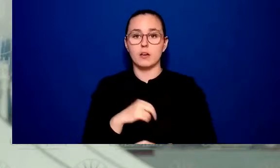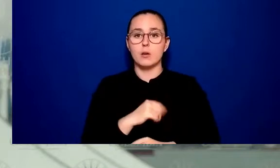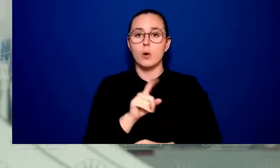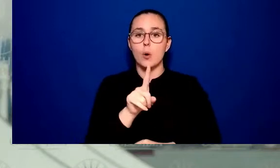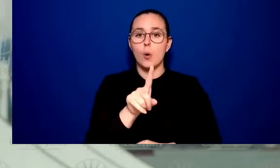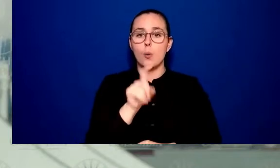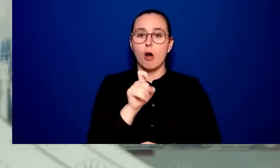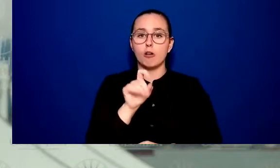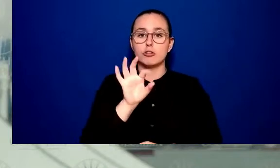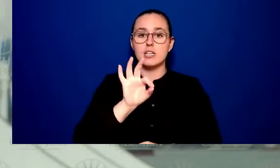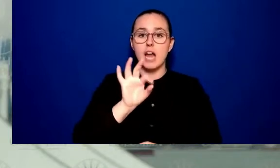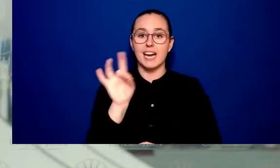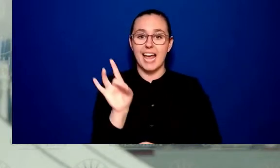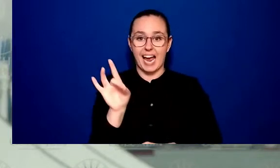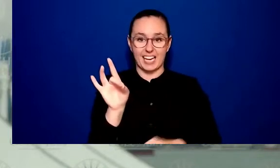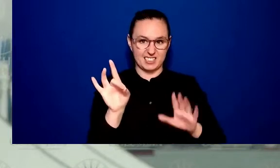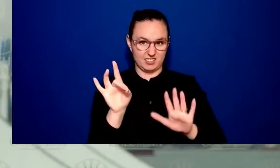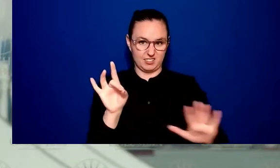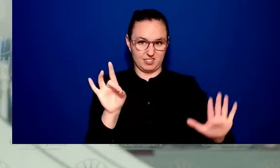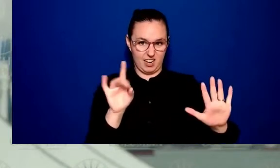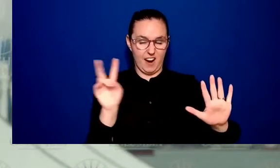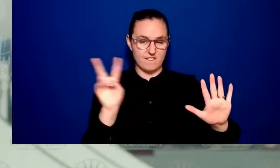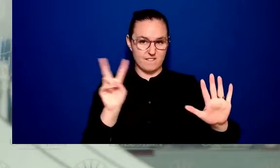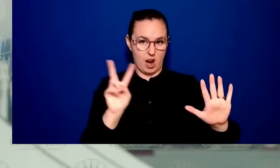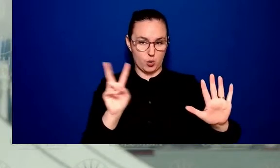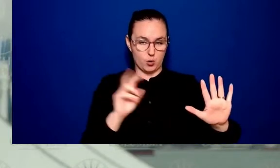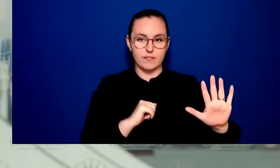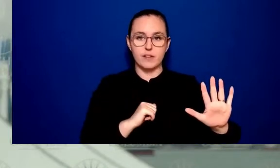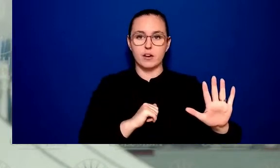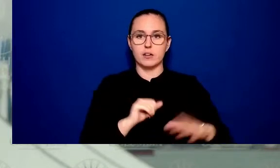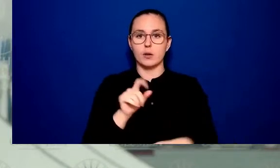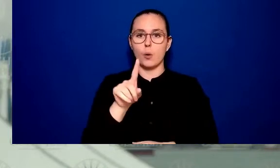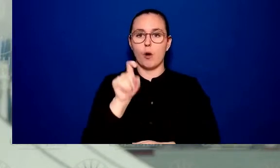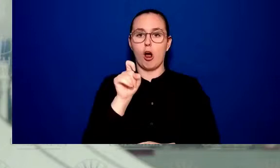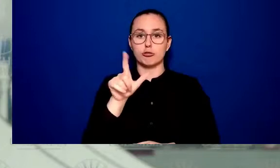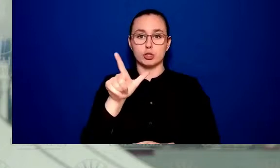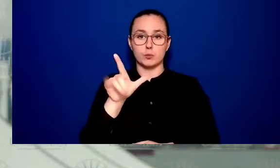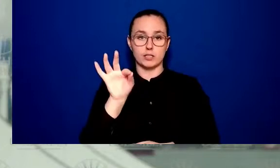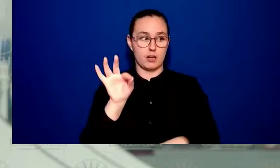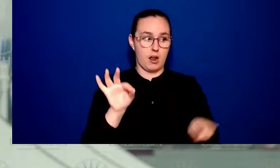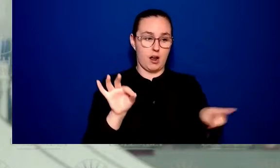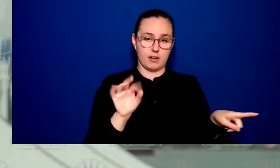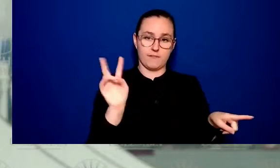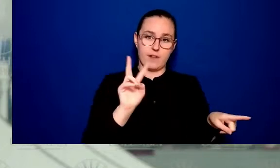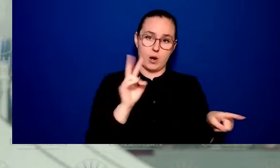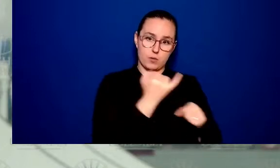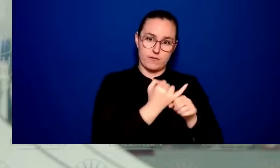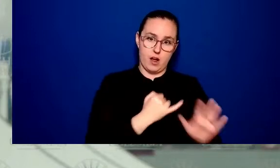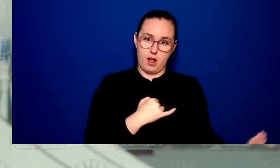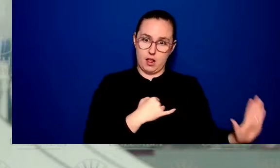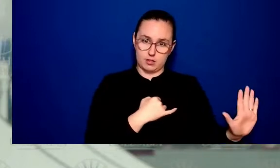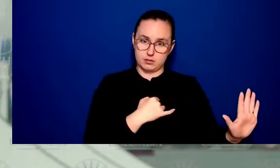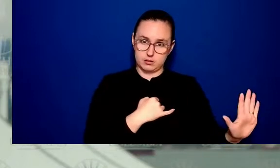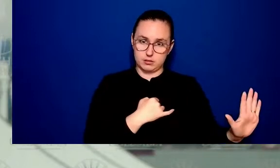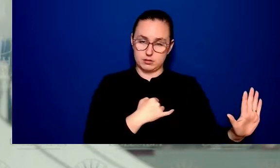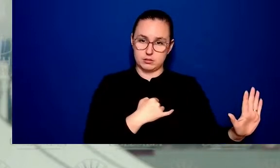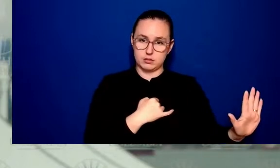129 in Vancouver Island Health.